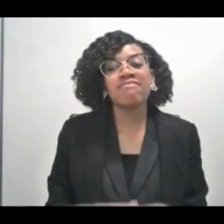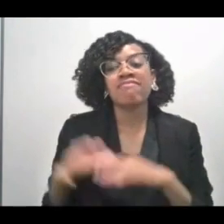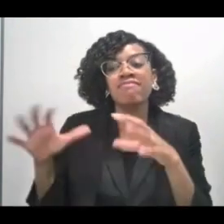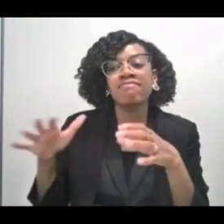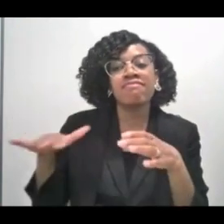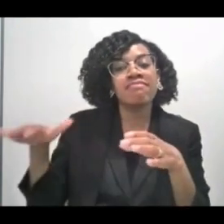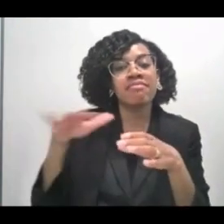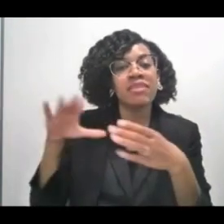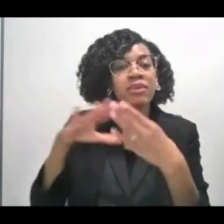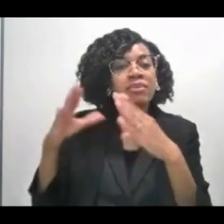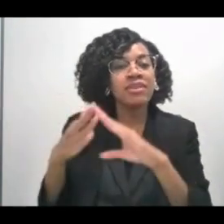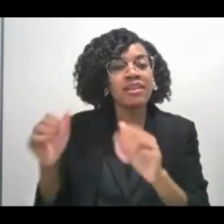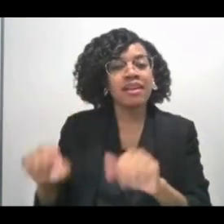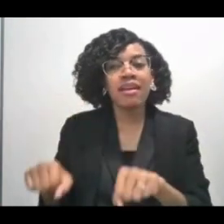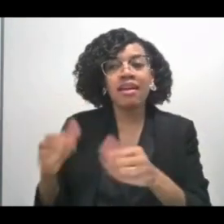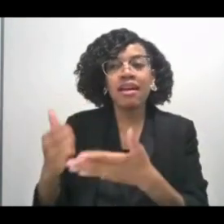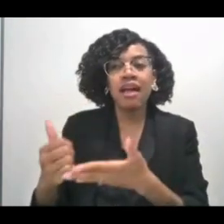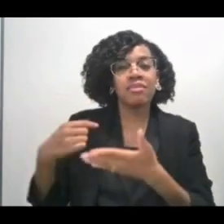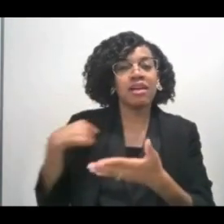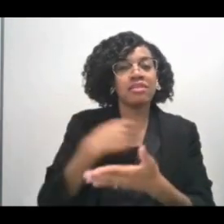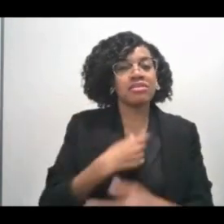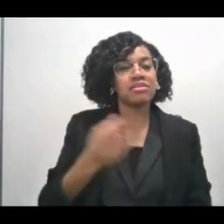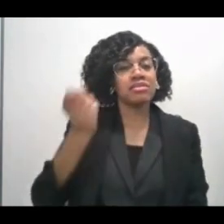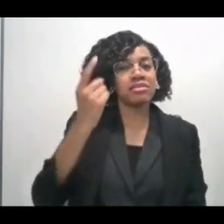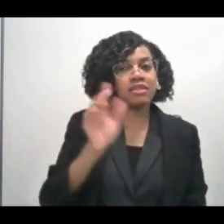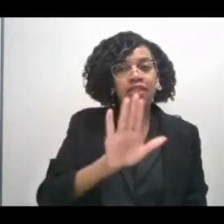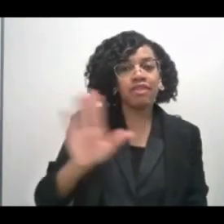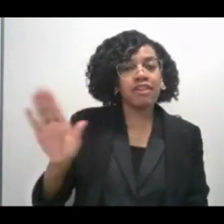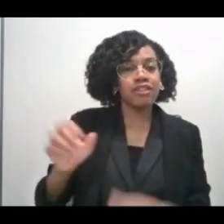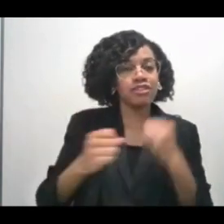strengths are, that they want to preserve, before, during and